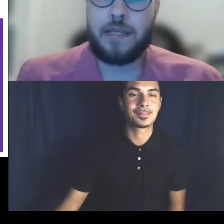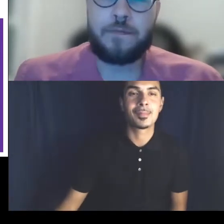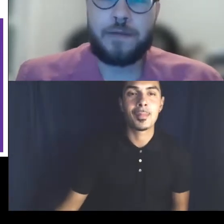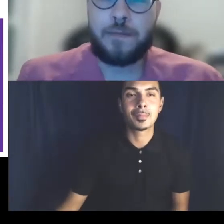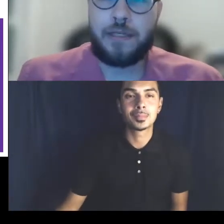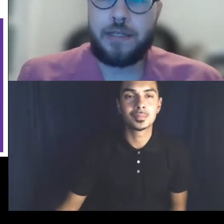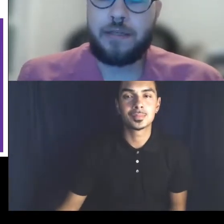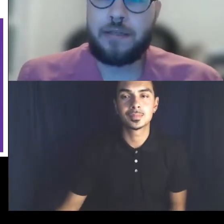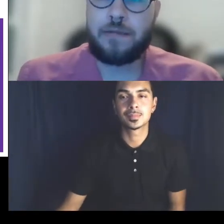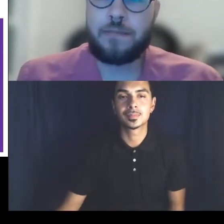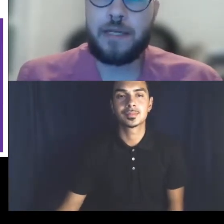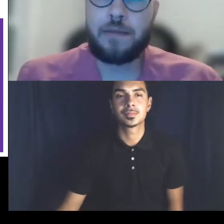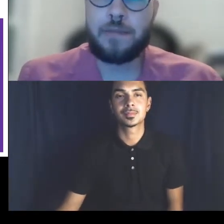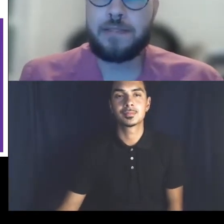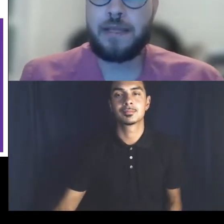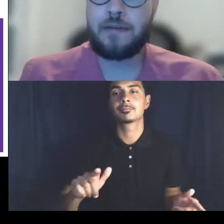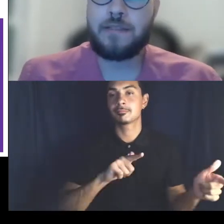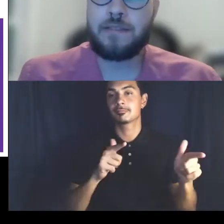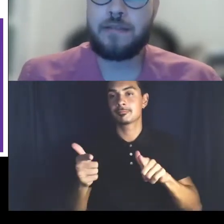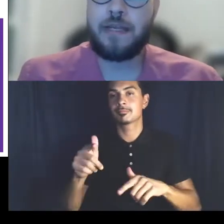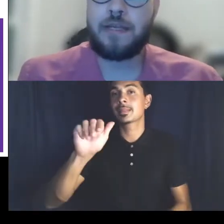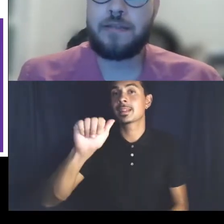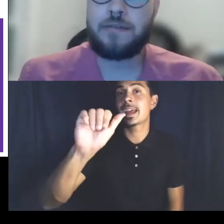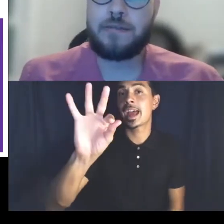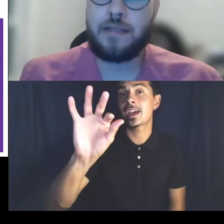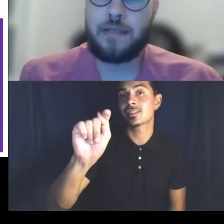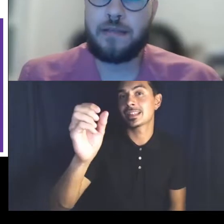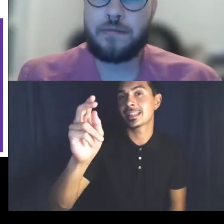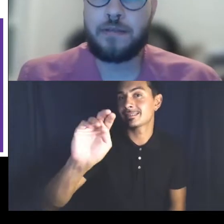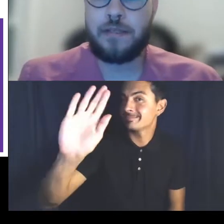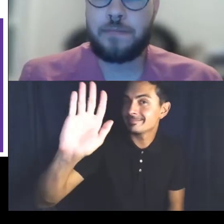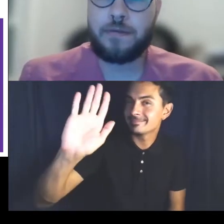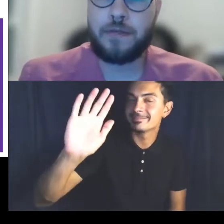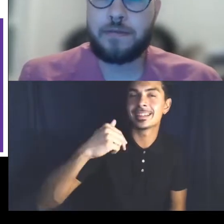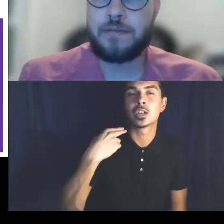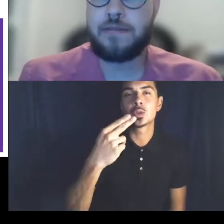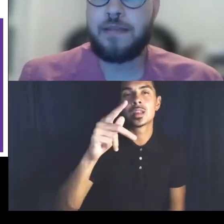Hi everybody, my name is Afton. I use they or he pronouns.